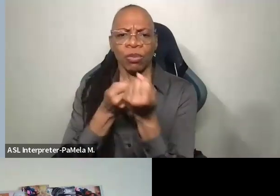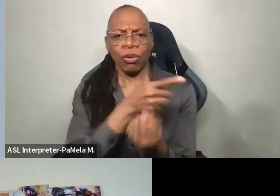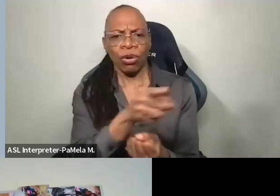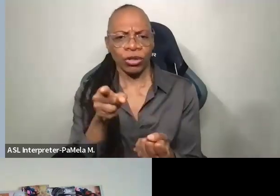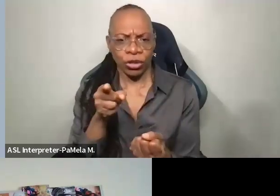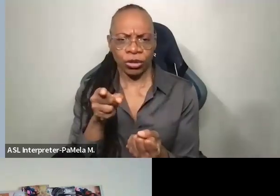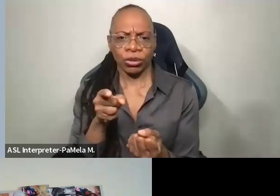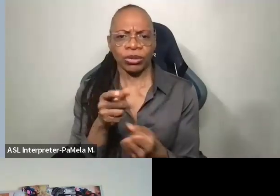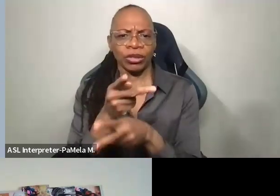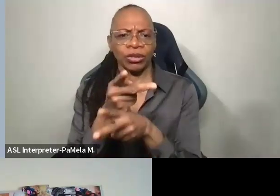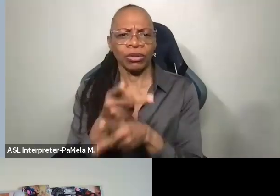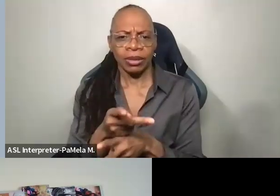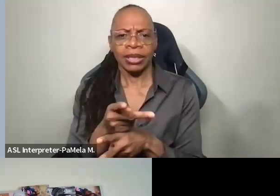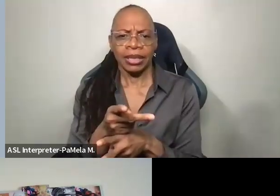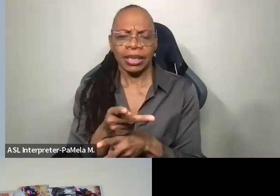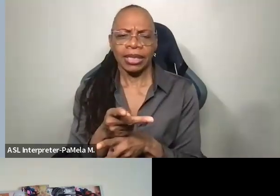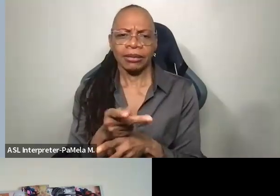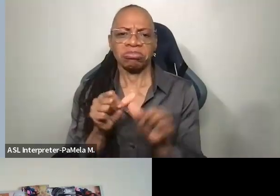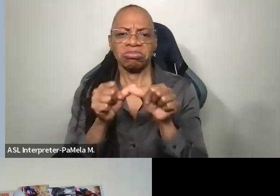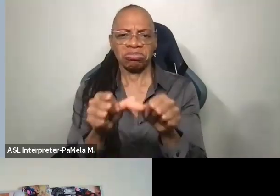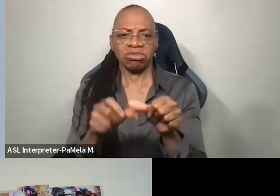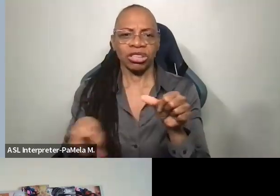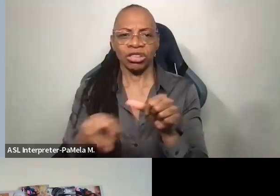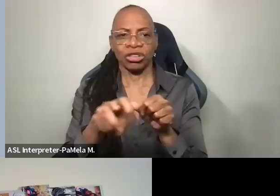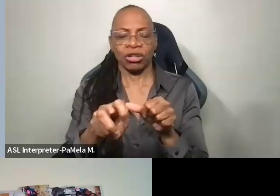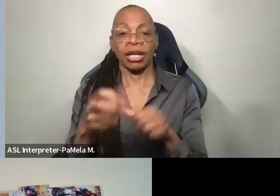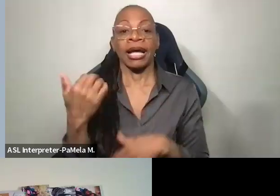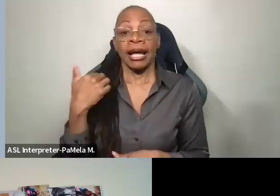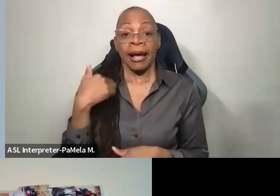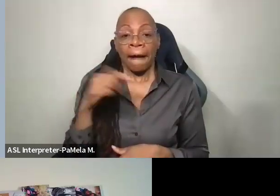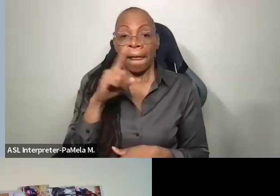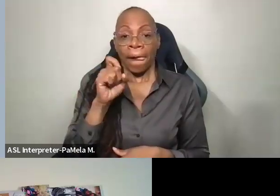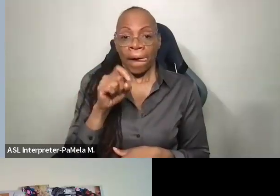Well, there's any question about a text thread counting as a contact.